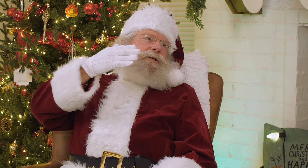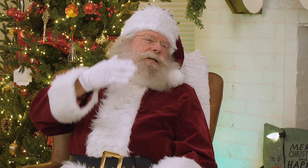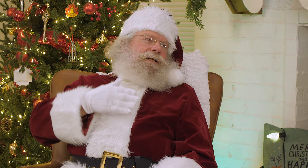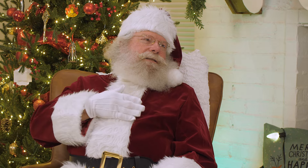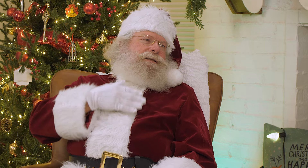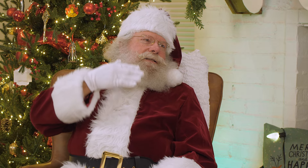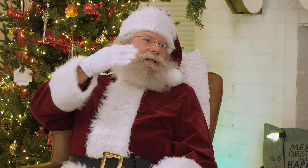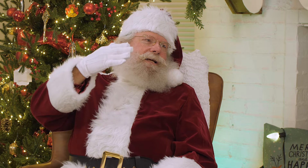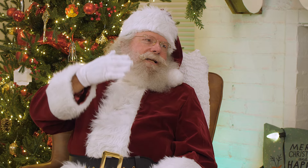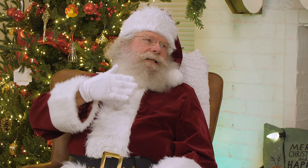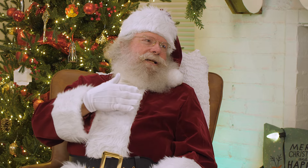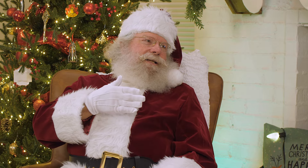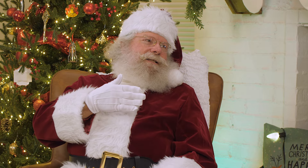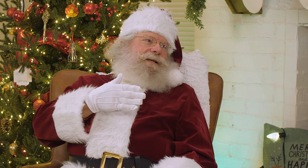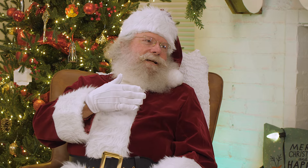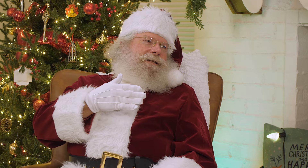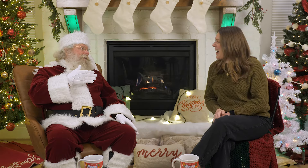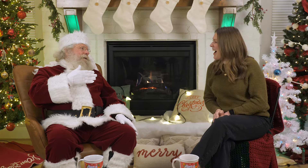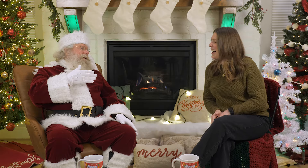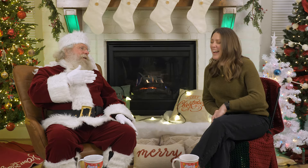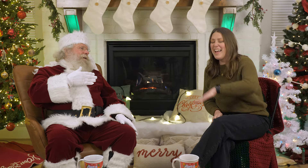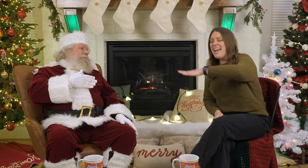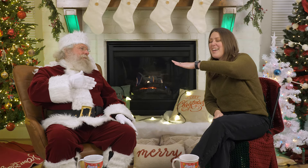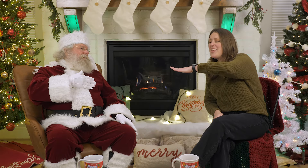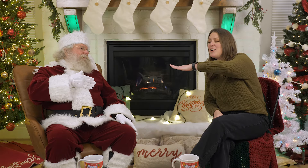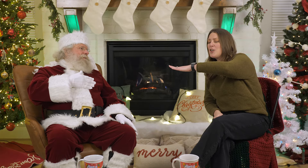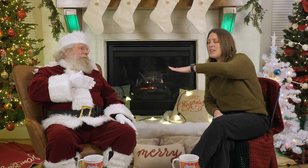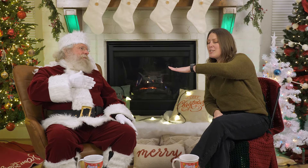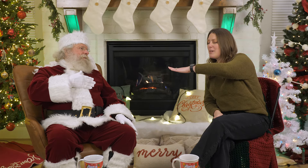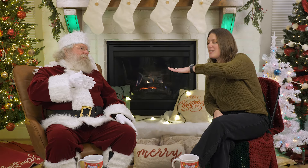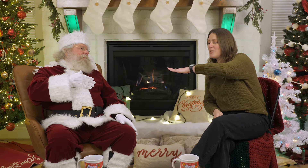yes. Like that. Yeah. And then Christmas,